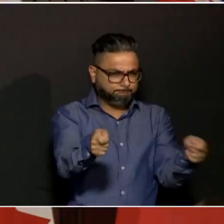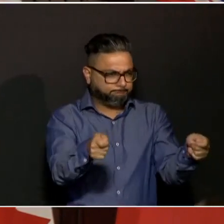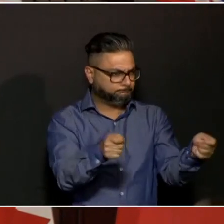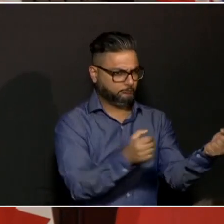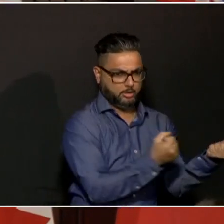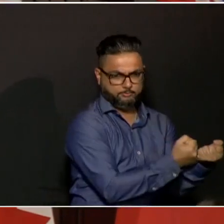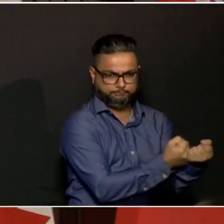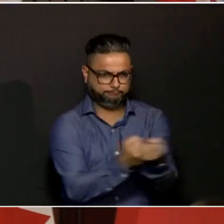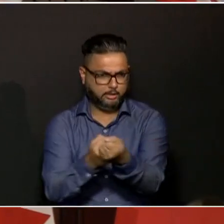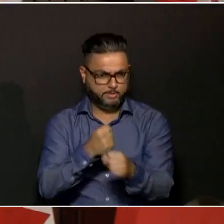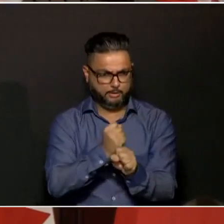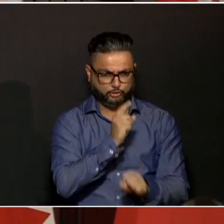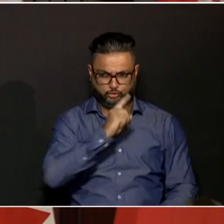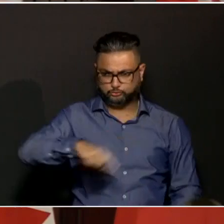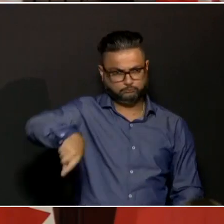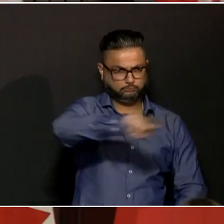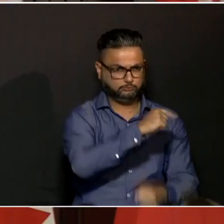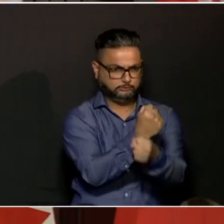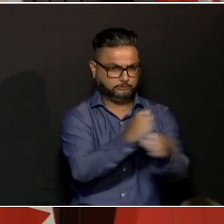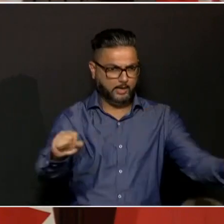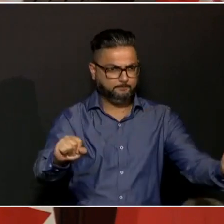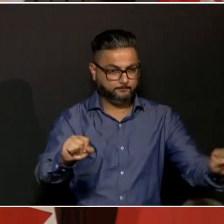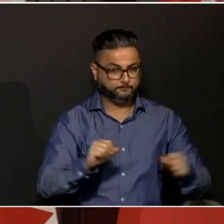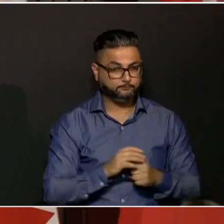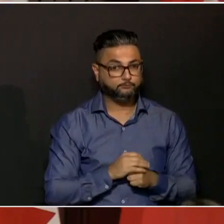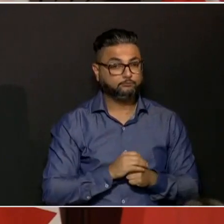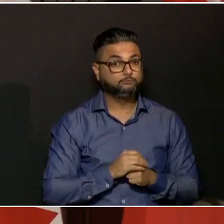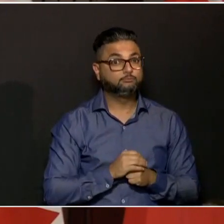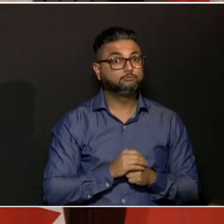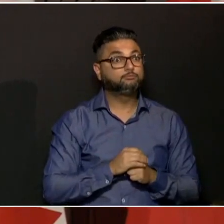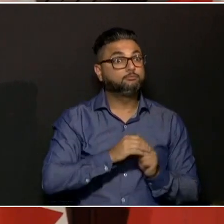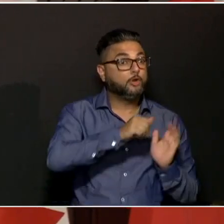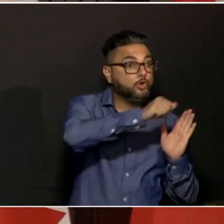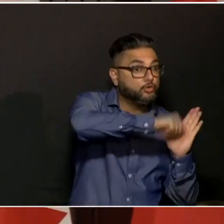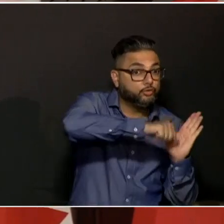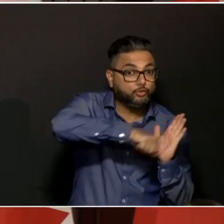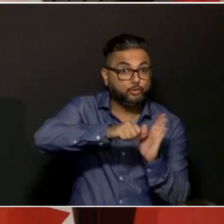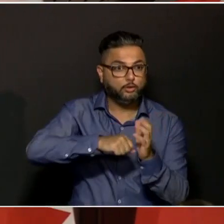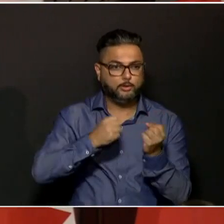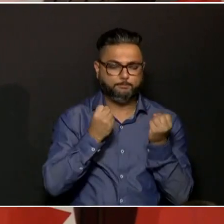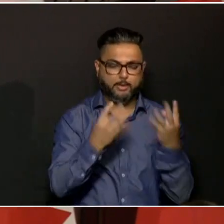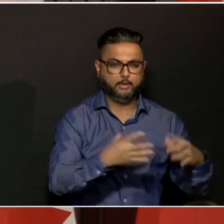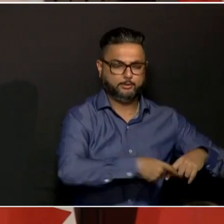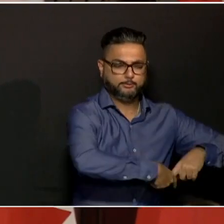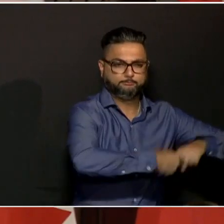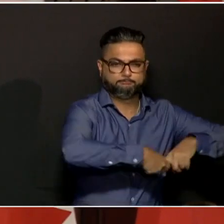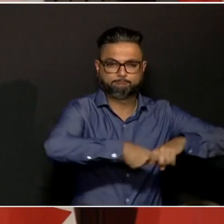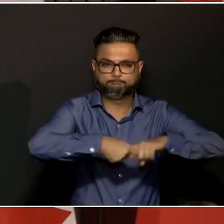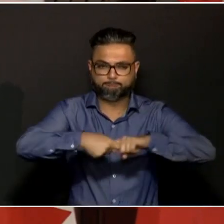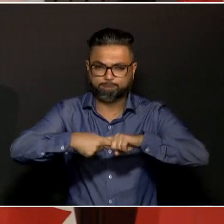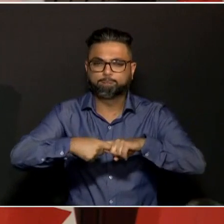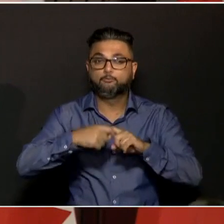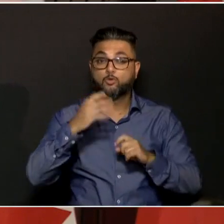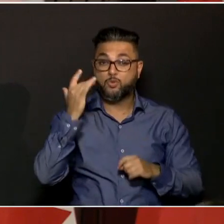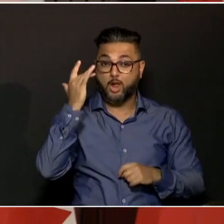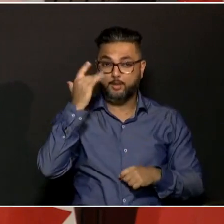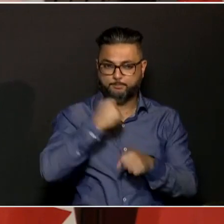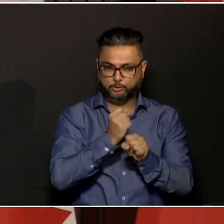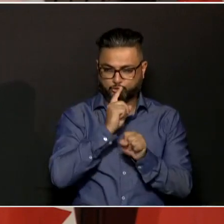meant we had to take extreme measures to keep people of Ontario safe including having to put important medical procedures on hold to